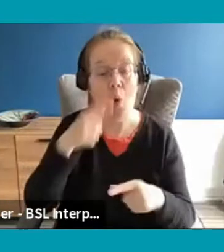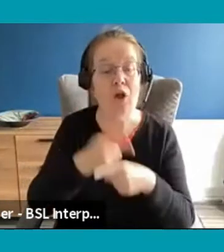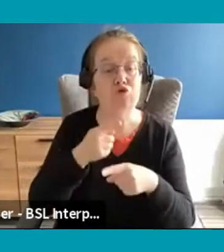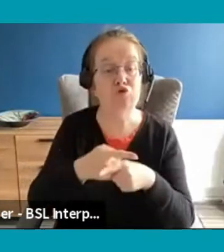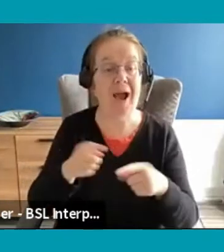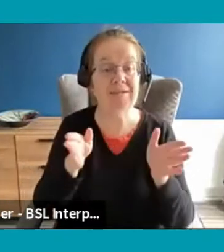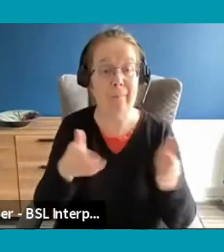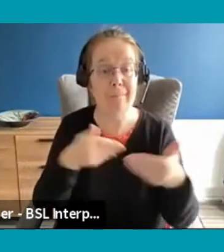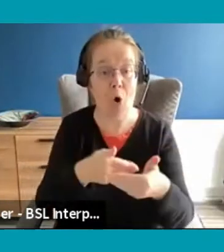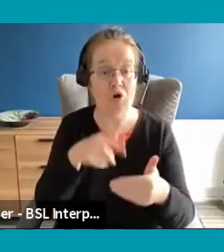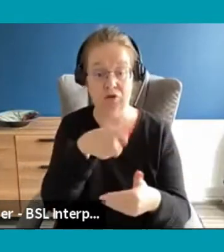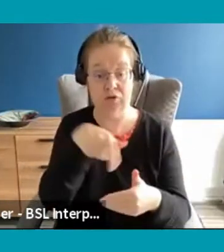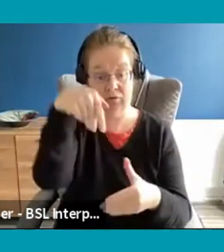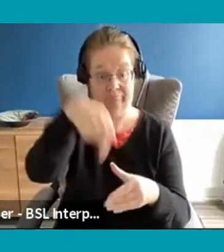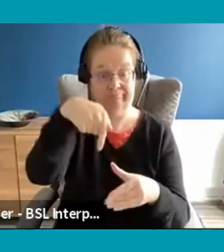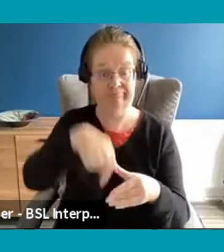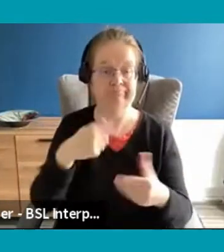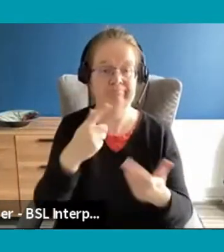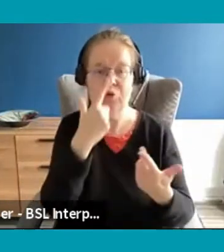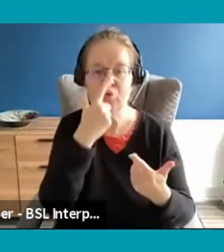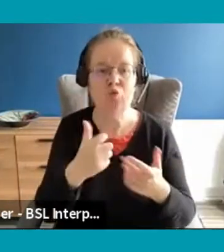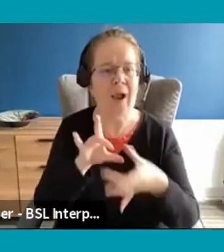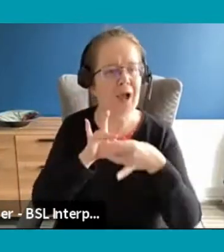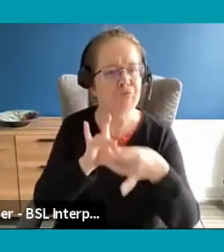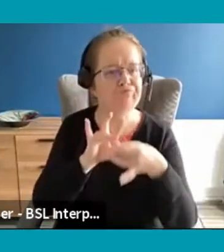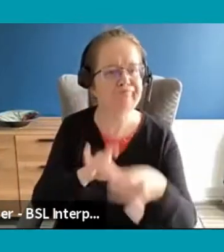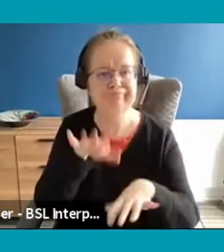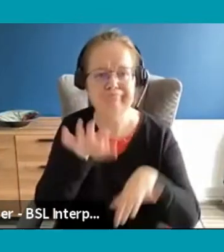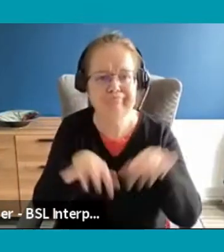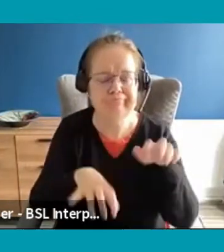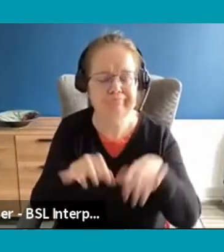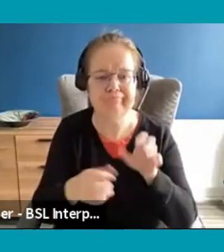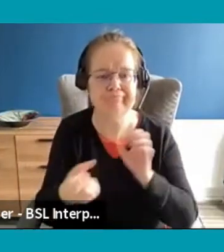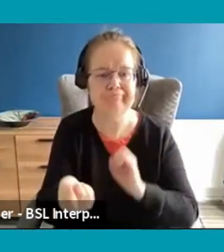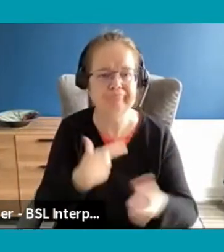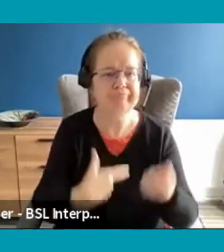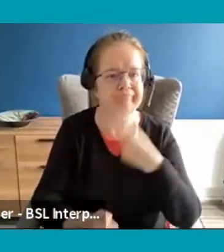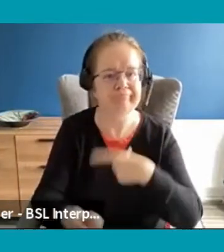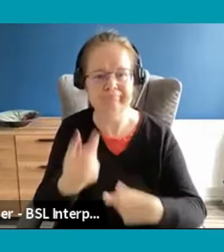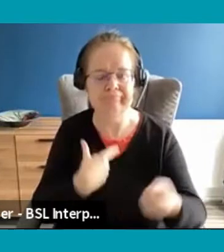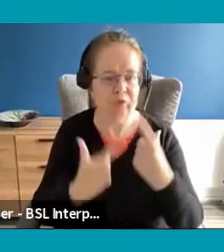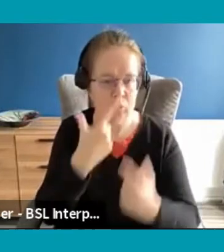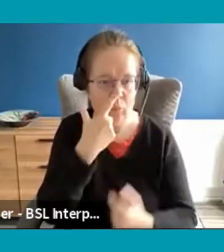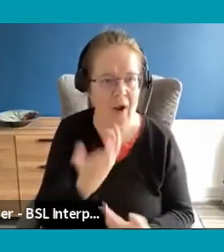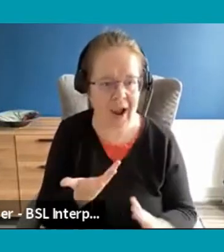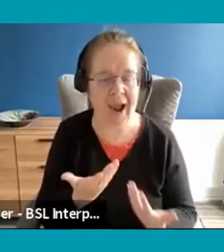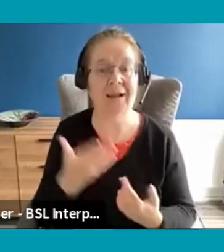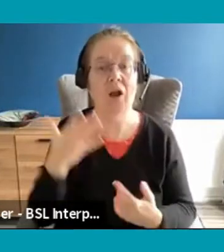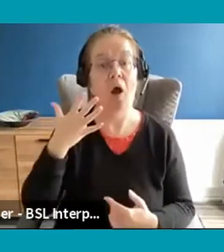than welcome to start chatting and interacting with each other and also with us. I do want to let you know that one